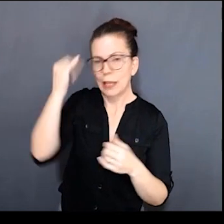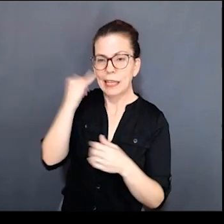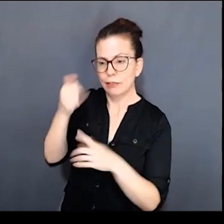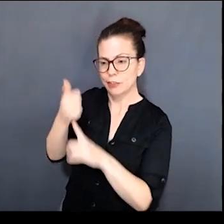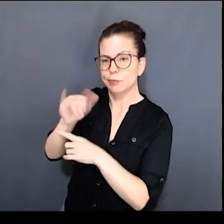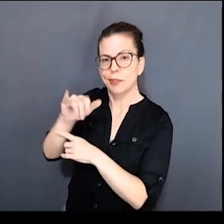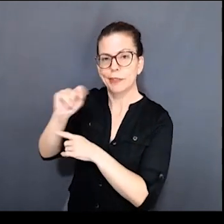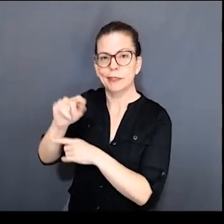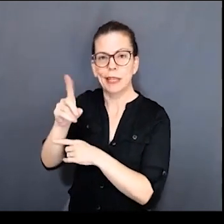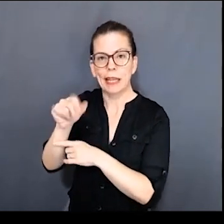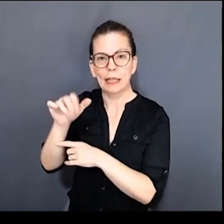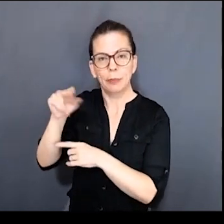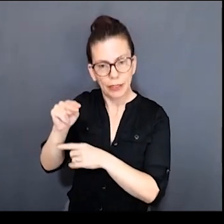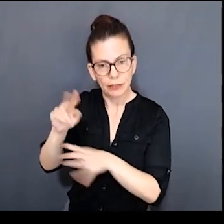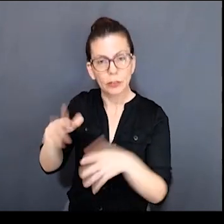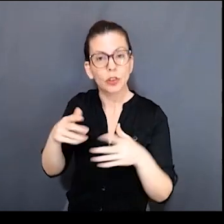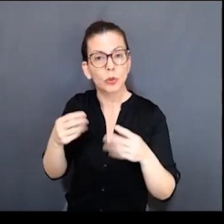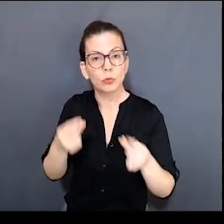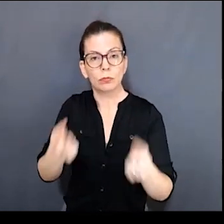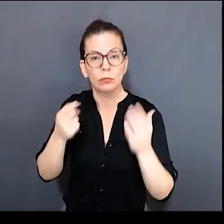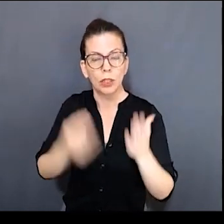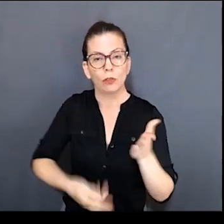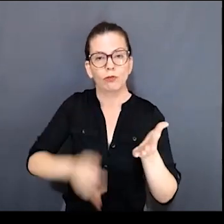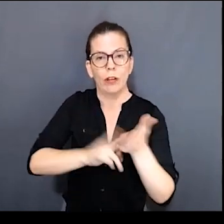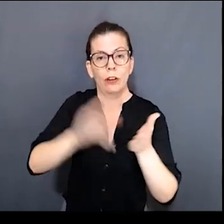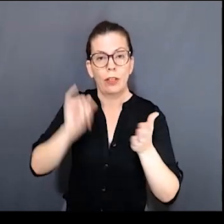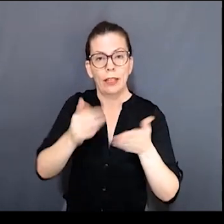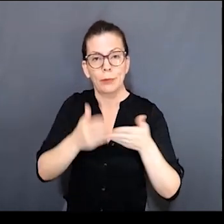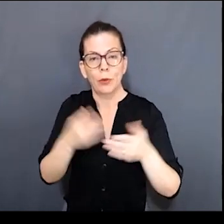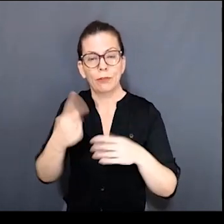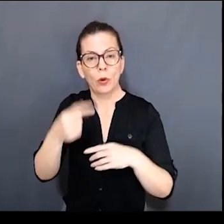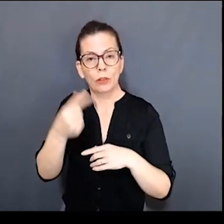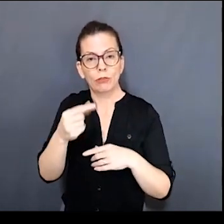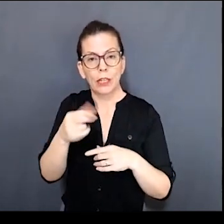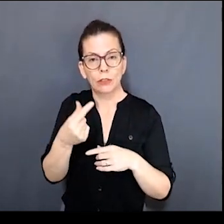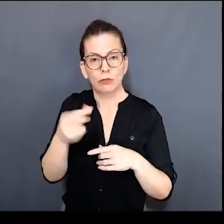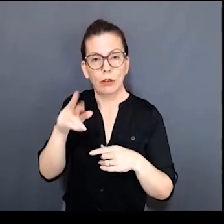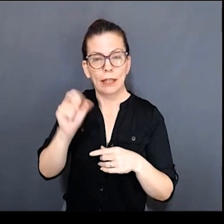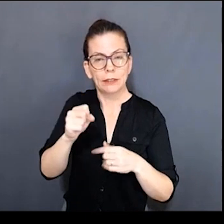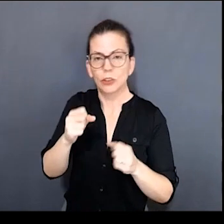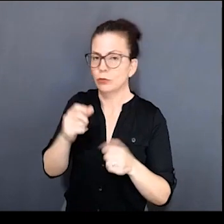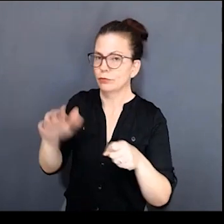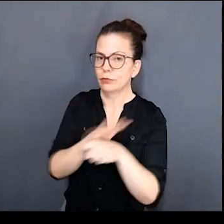the beauty of it is as soon as you register that component on Greengrass, you get complete visibility